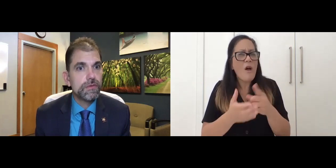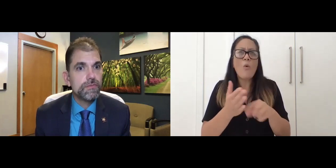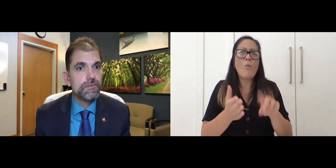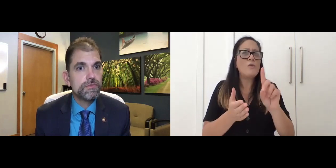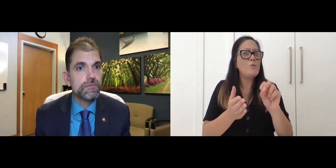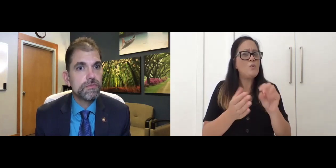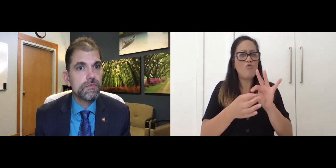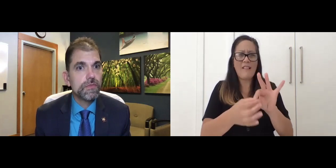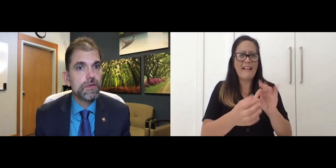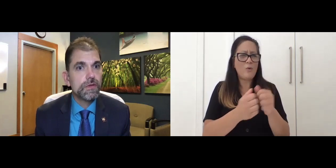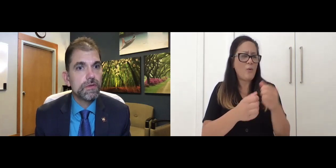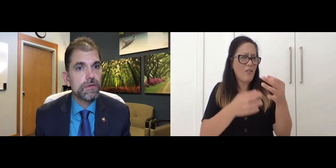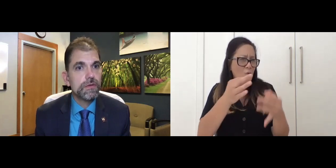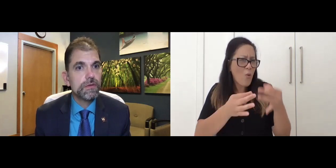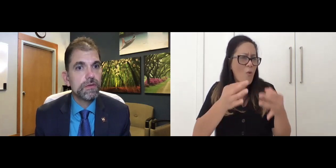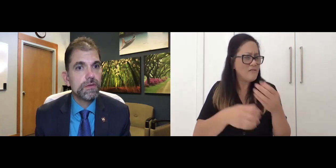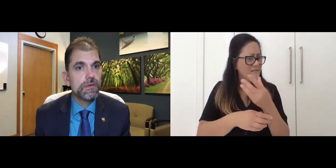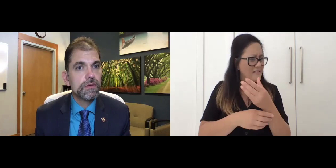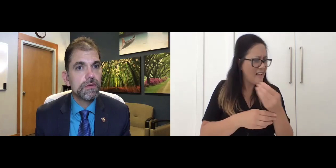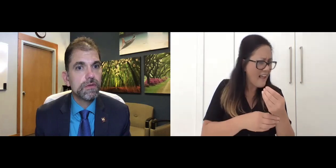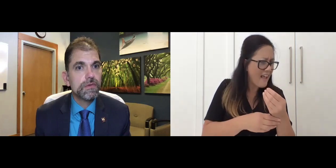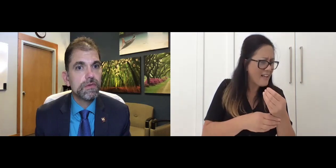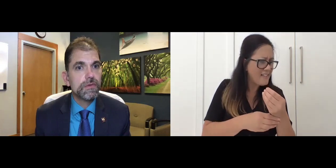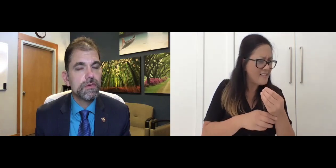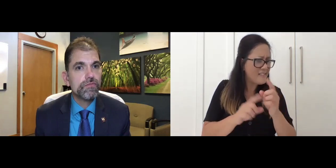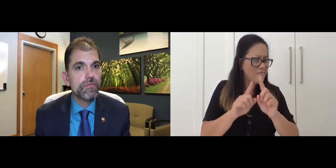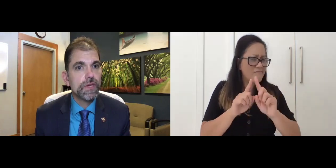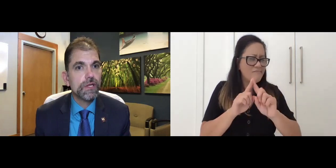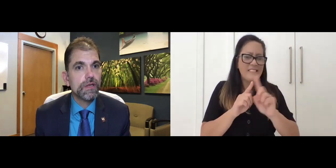forensic services. Can you tell me a little bit more about